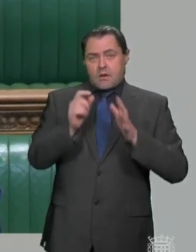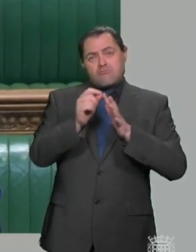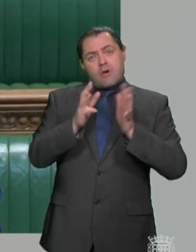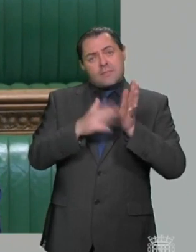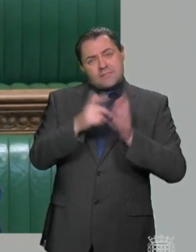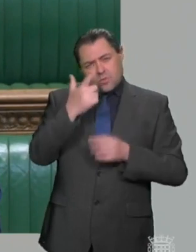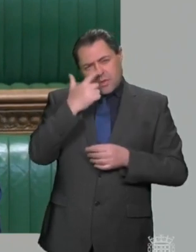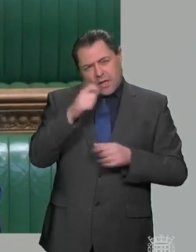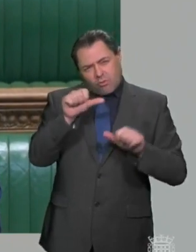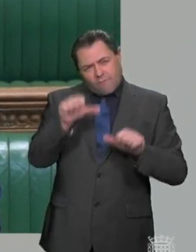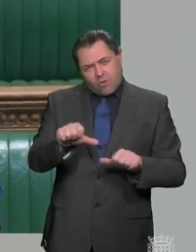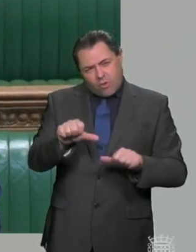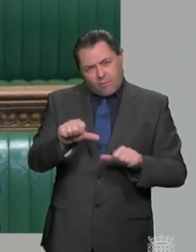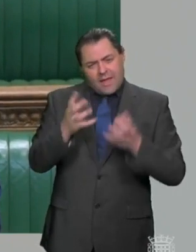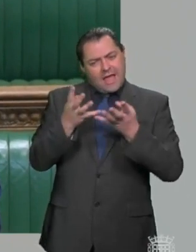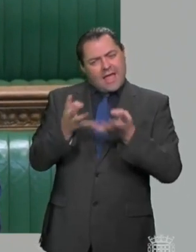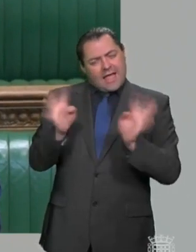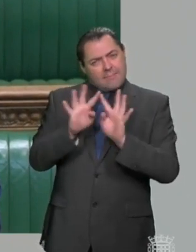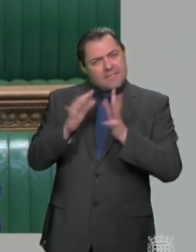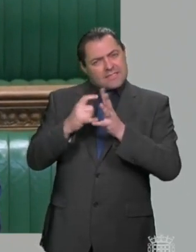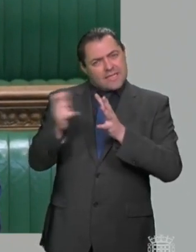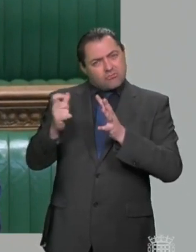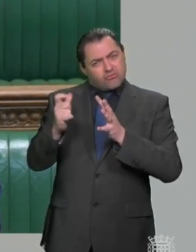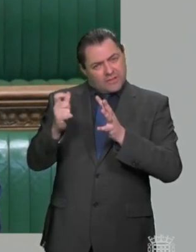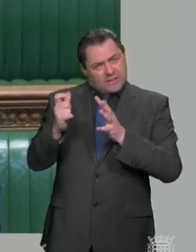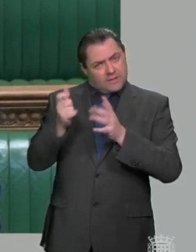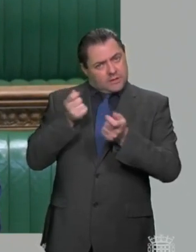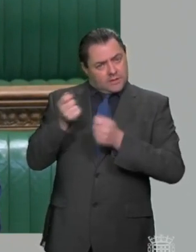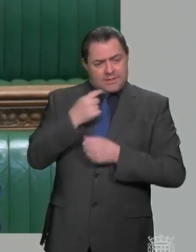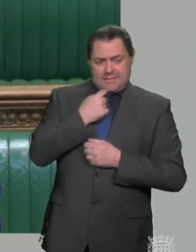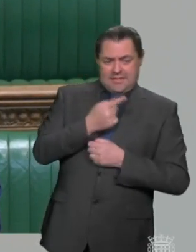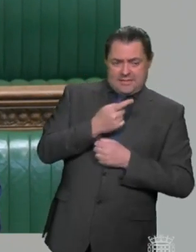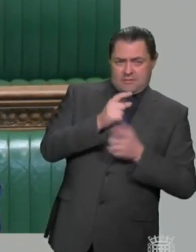did the Cabinet Secretary advise the Prime Minister that he—the Cabinet Secretary—had